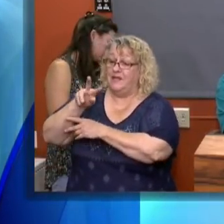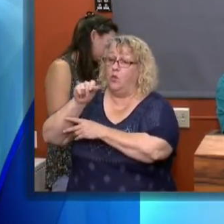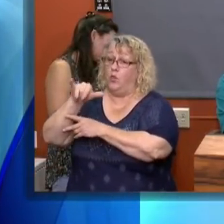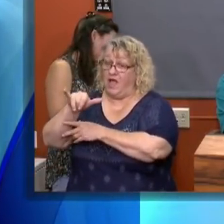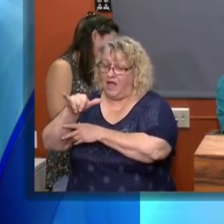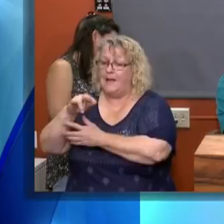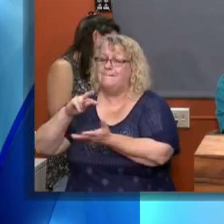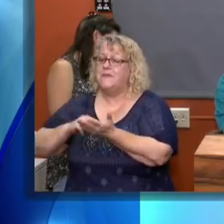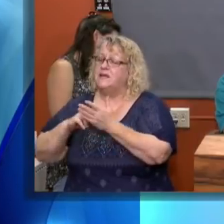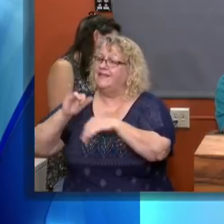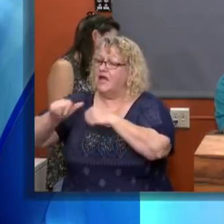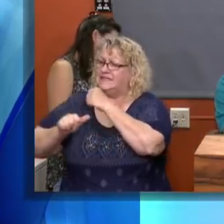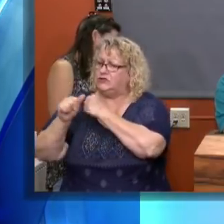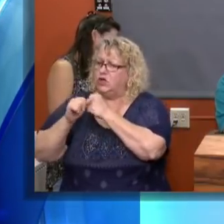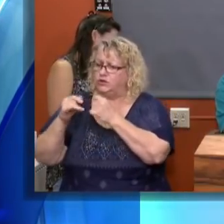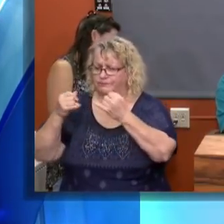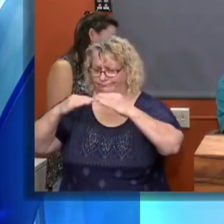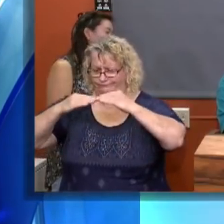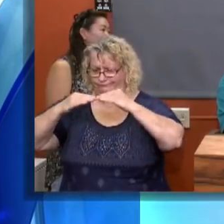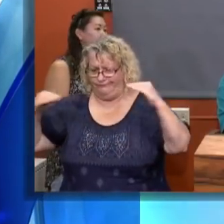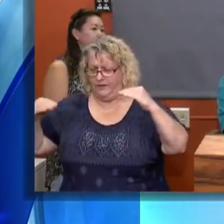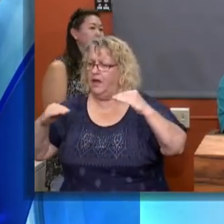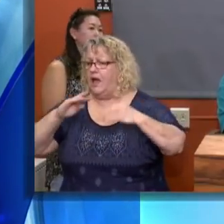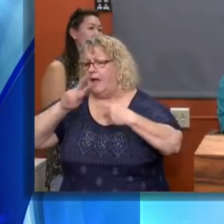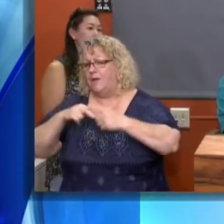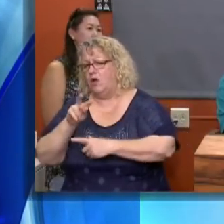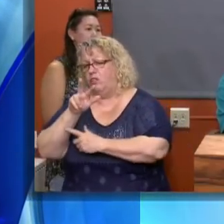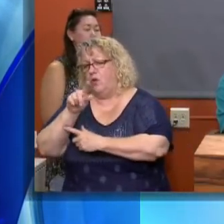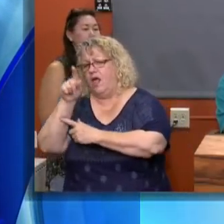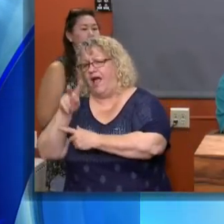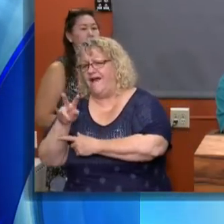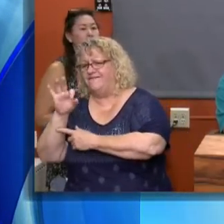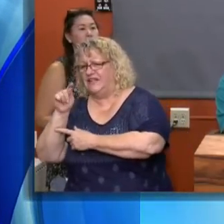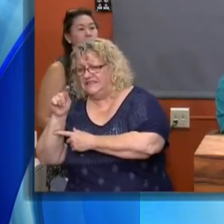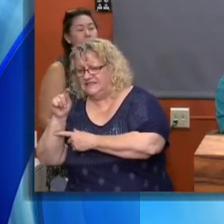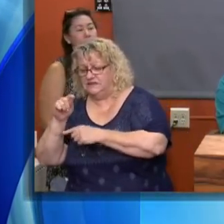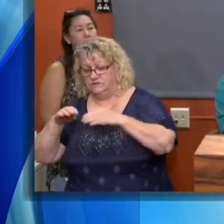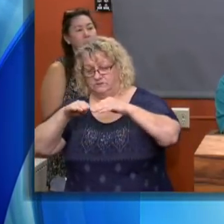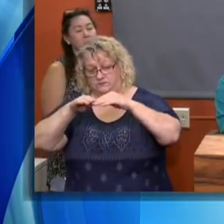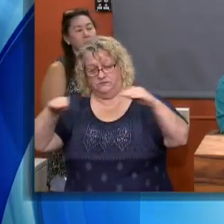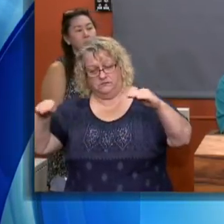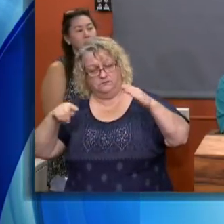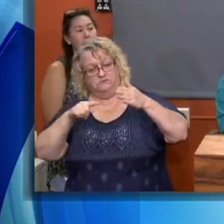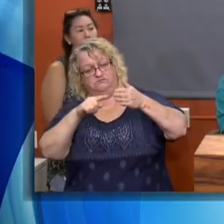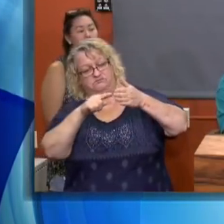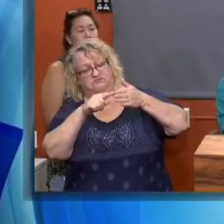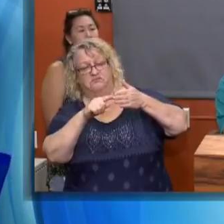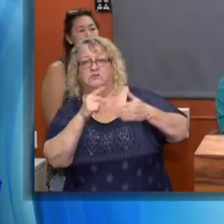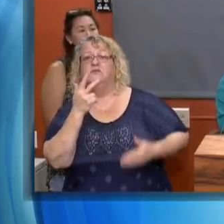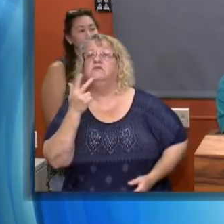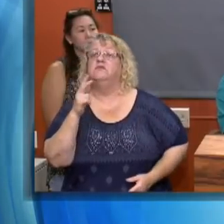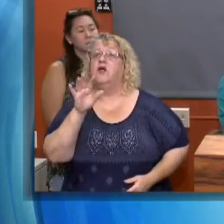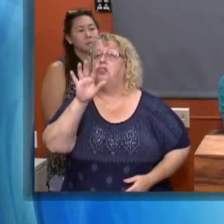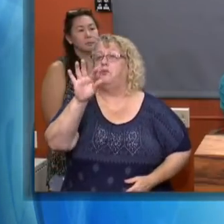AT THIS LEVEL. THE SPILL WAY IS ACTUALLY LOWER. BY ABOUT 3-AND-A-HALF FEET.